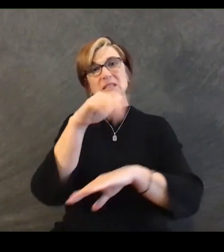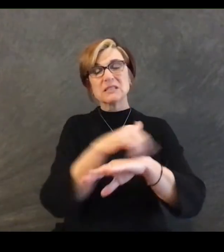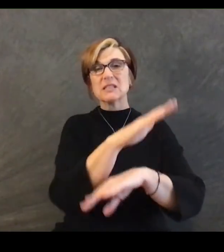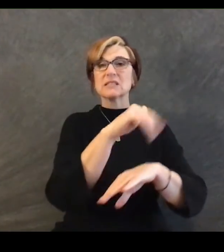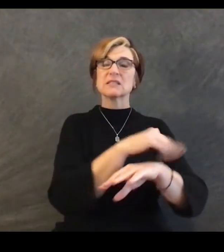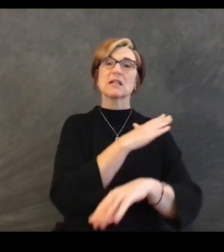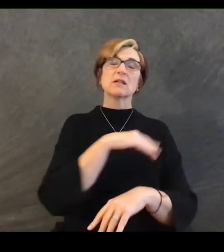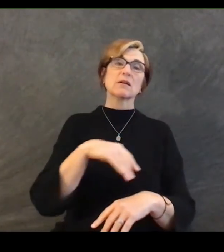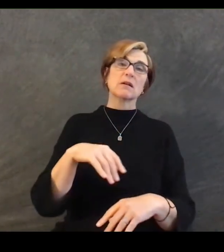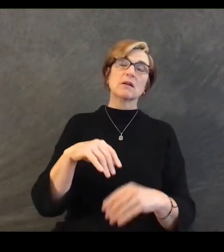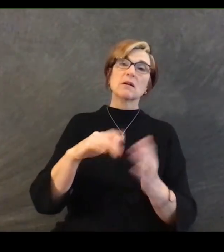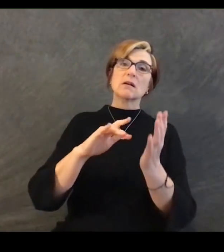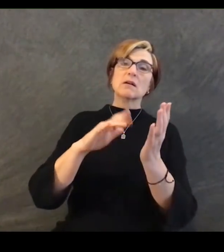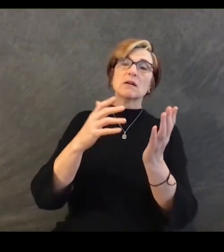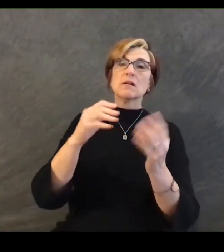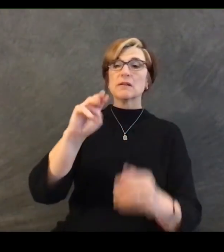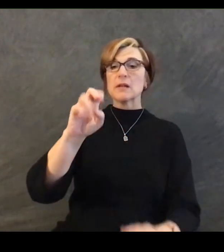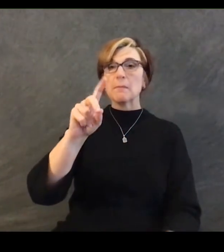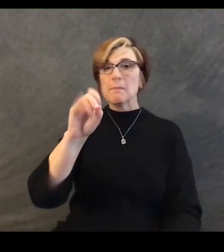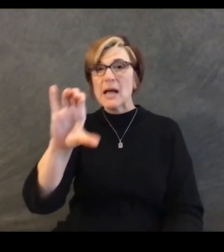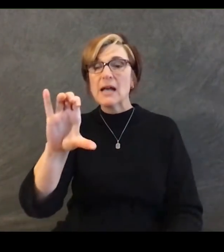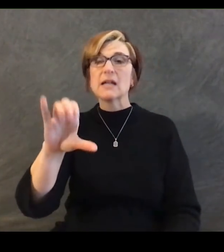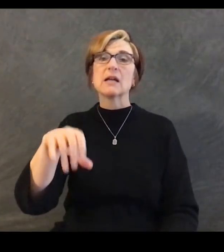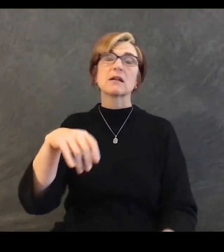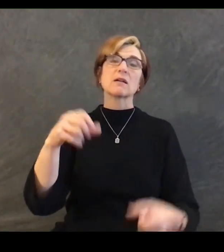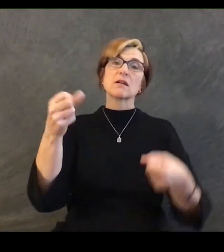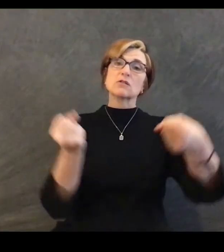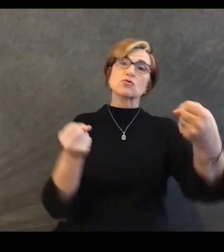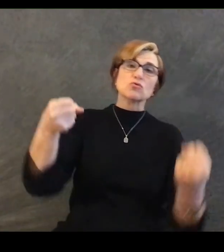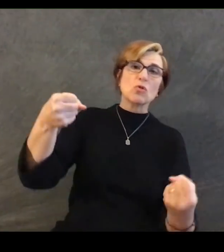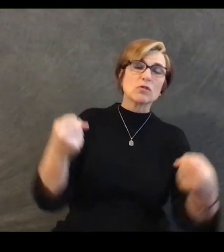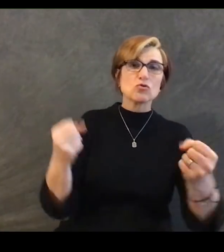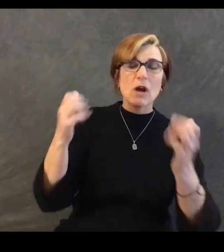police officers and the sanitation workers and above all the people